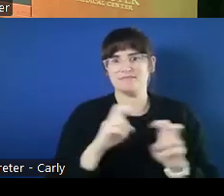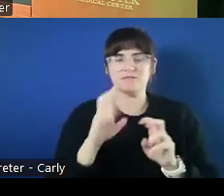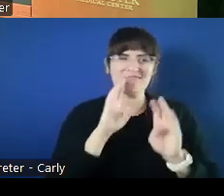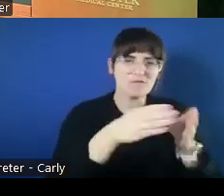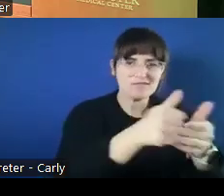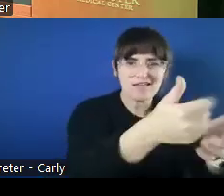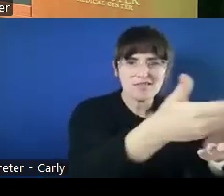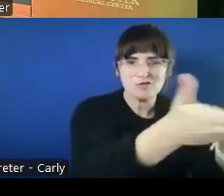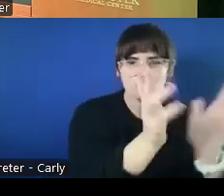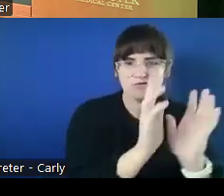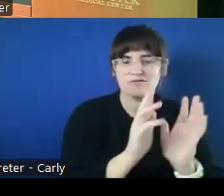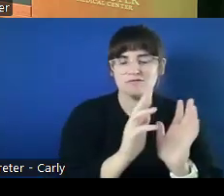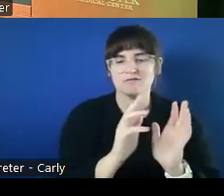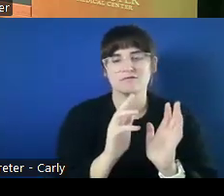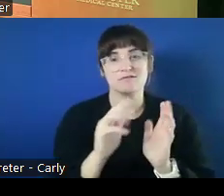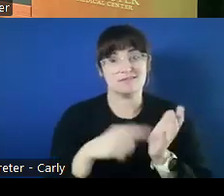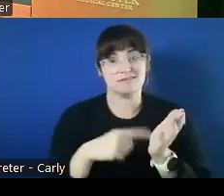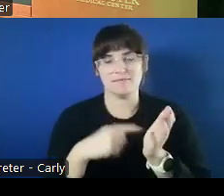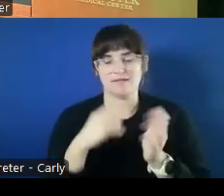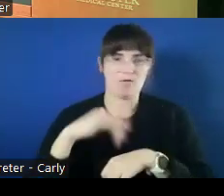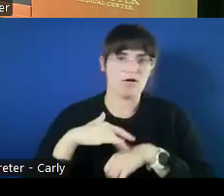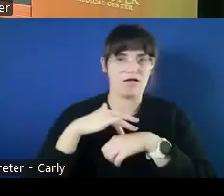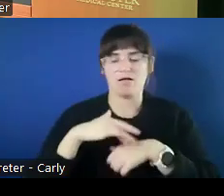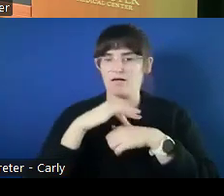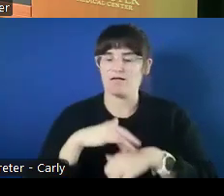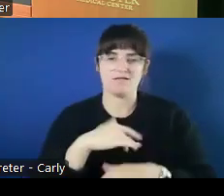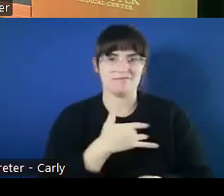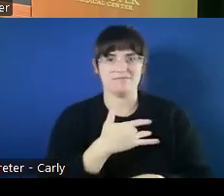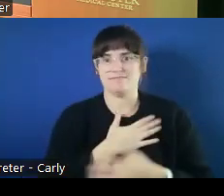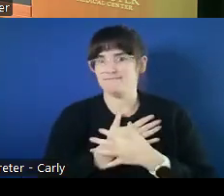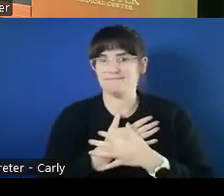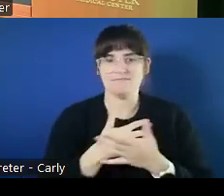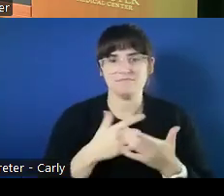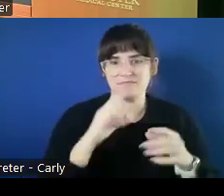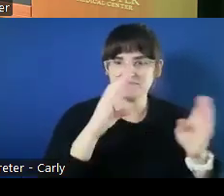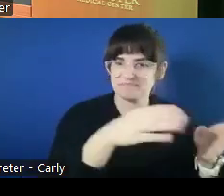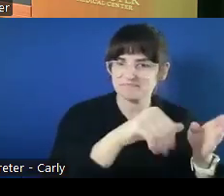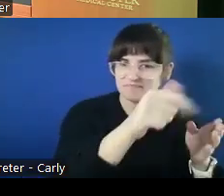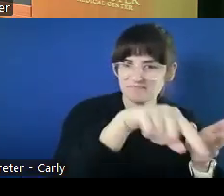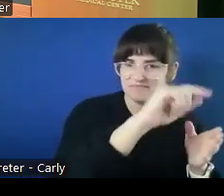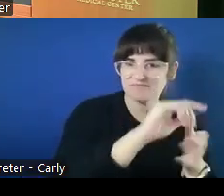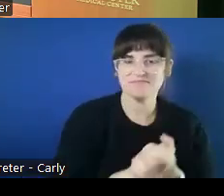is what a lot of these folks can spend their time focusing on so just as an example of what